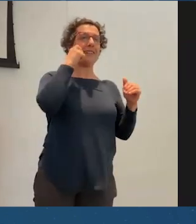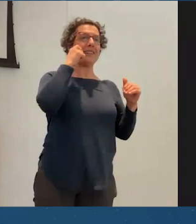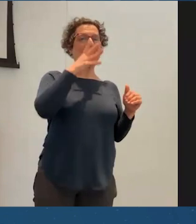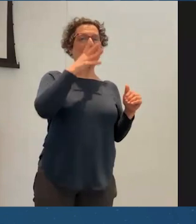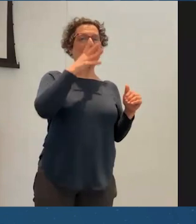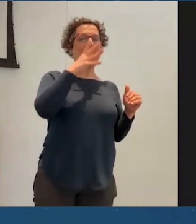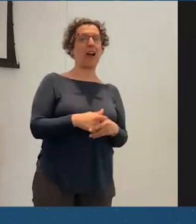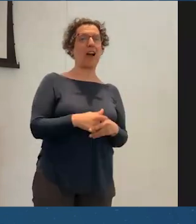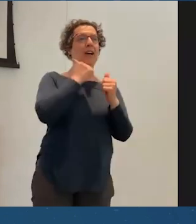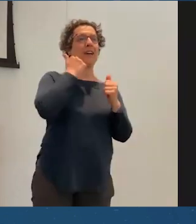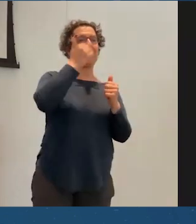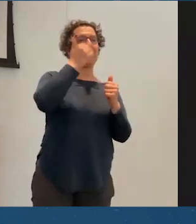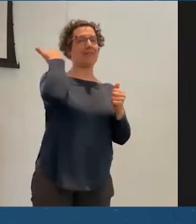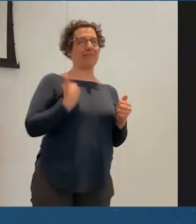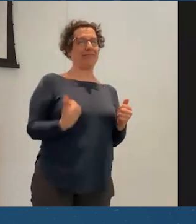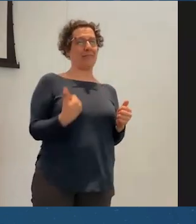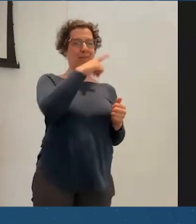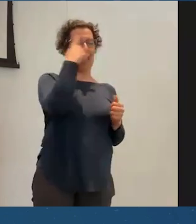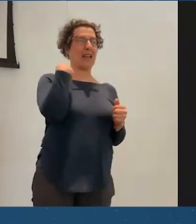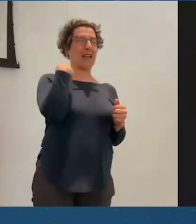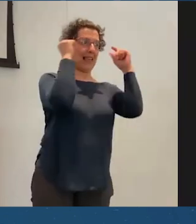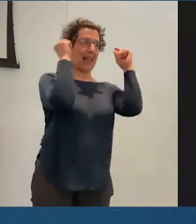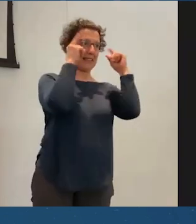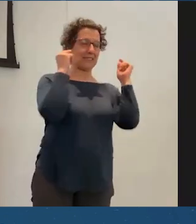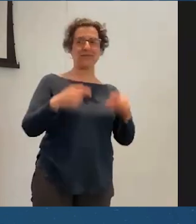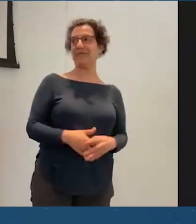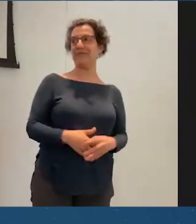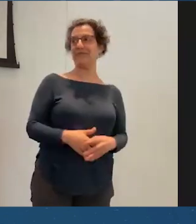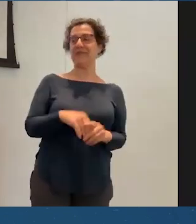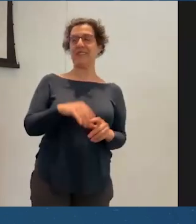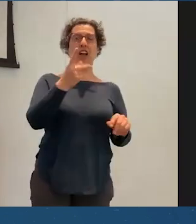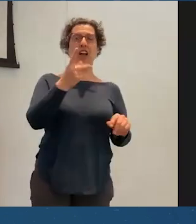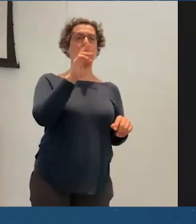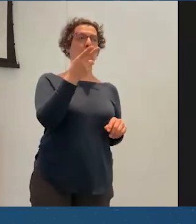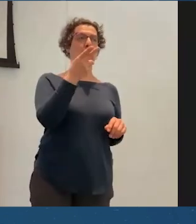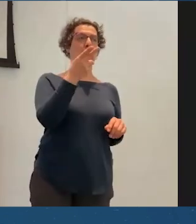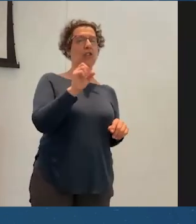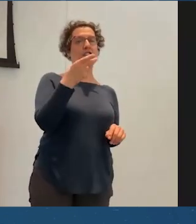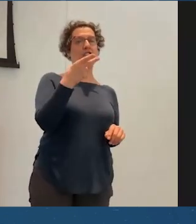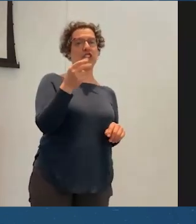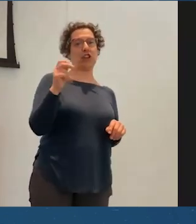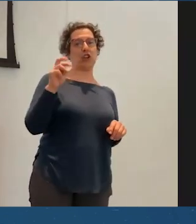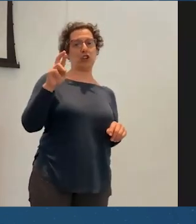with long, black hair and glasses. Pronouns are she/her.